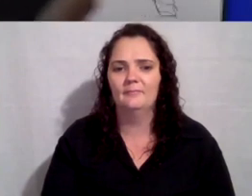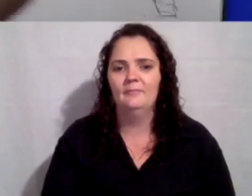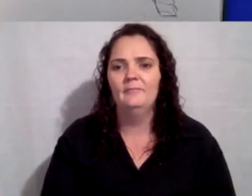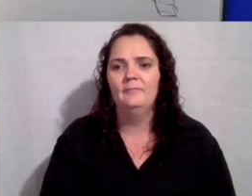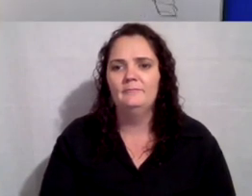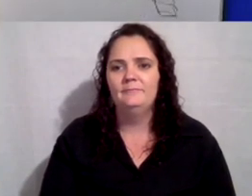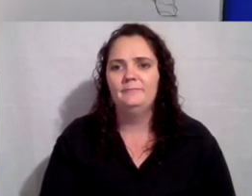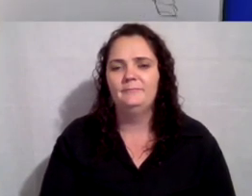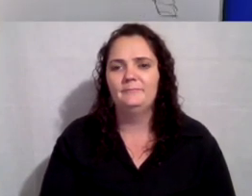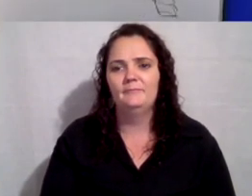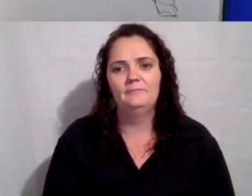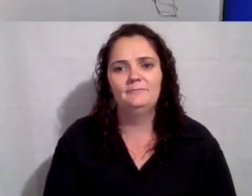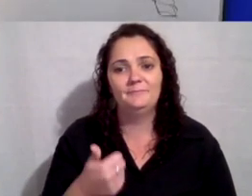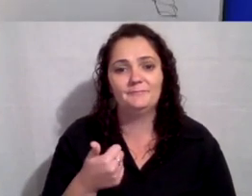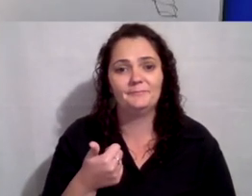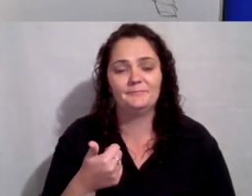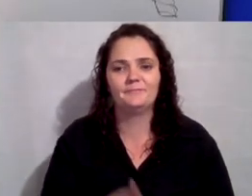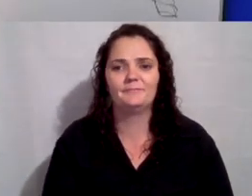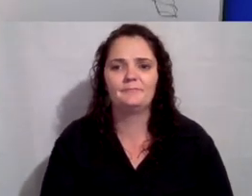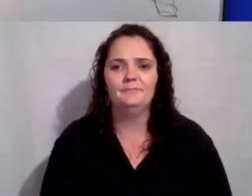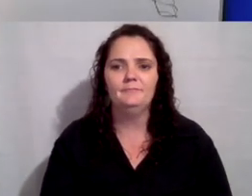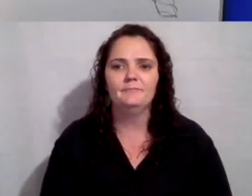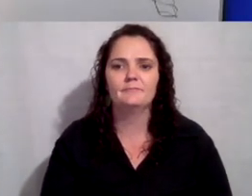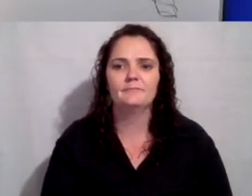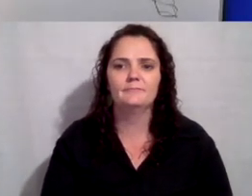Alright let's get out of your way there